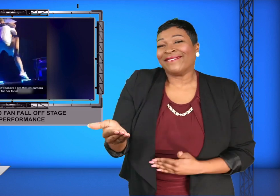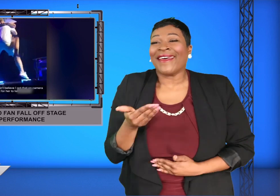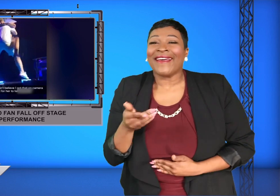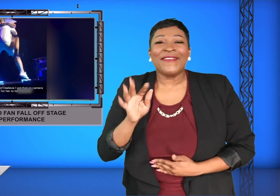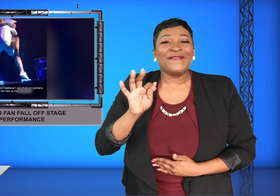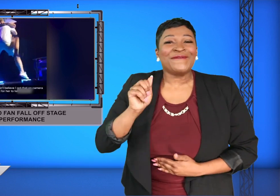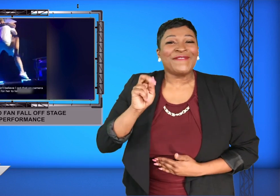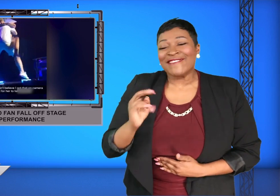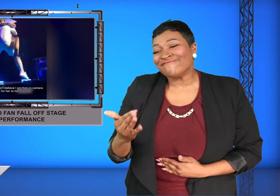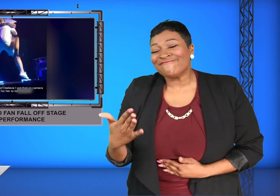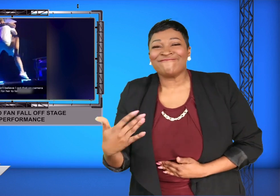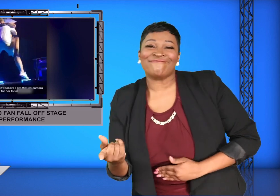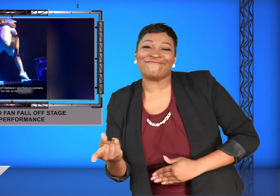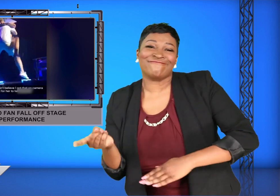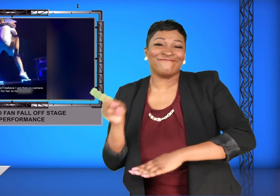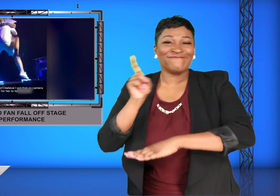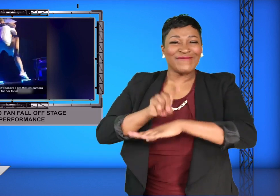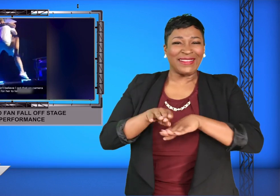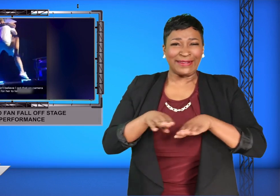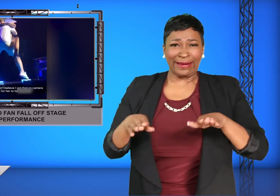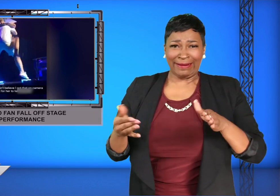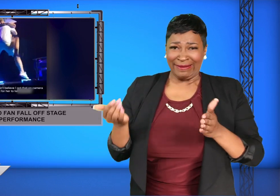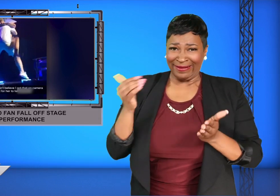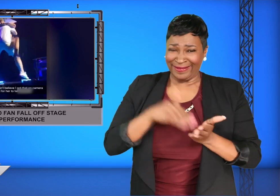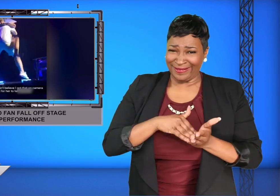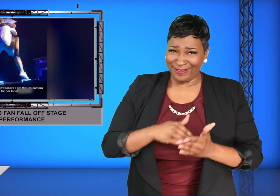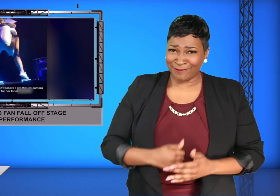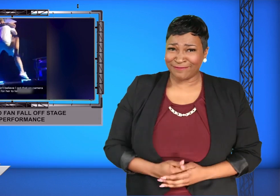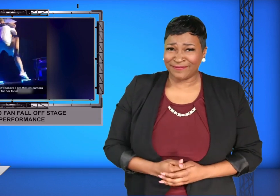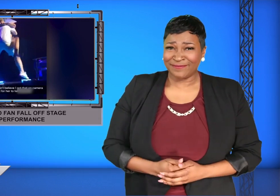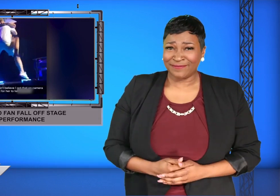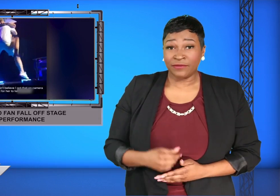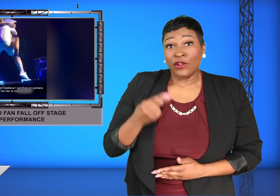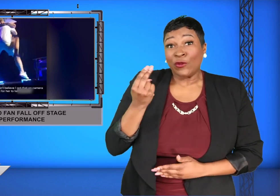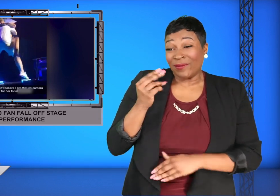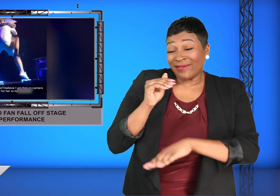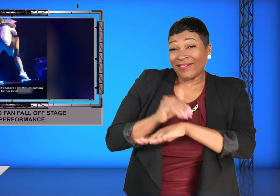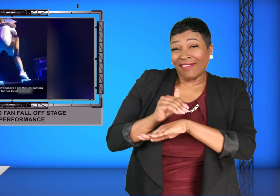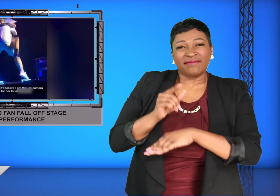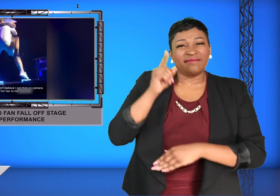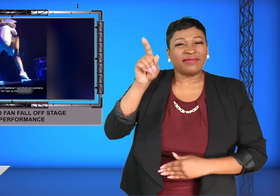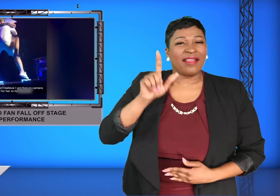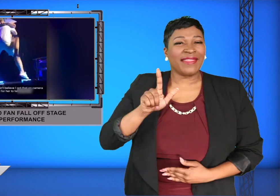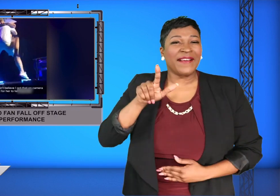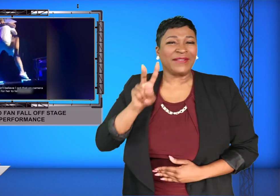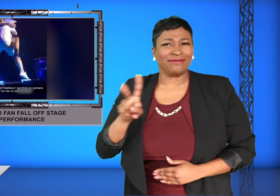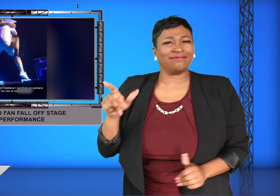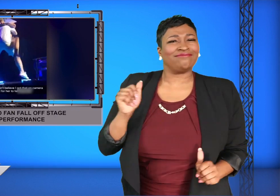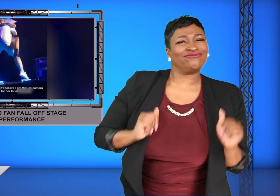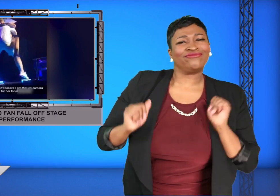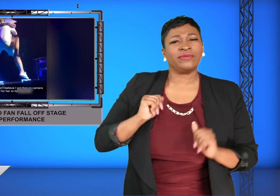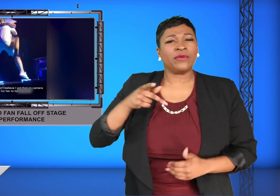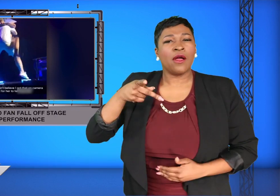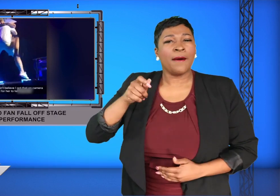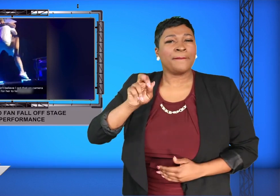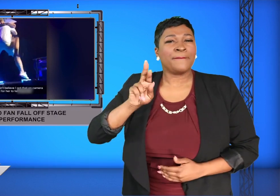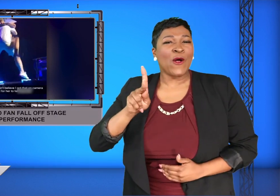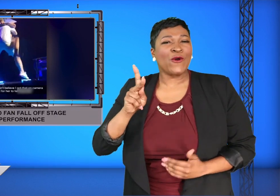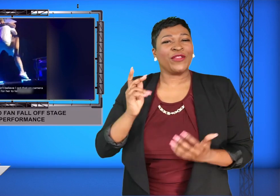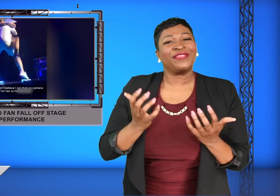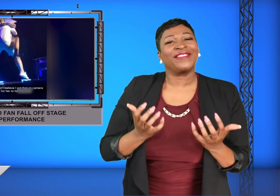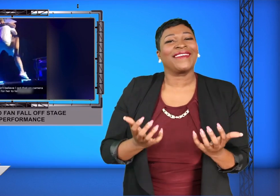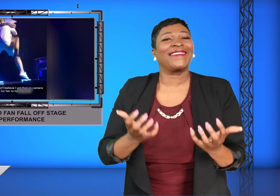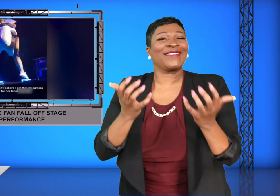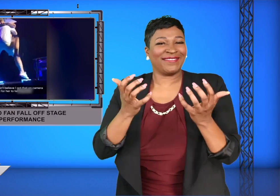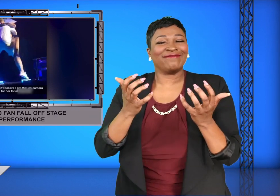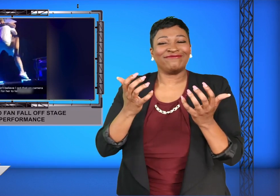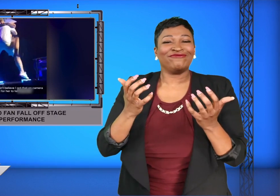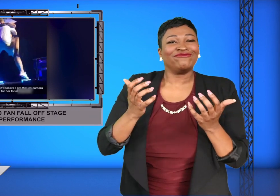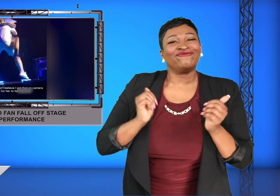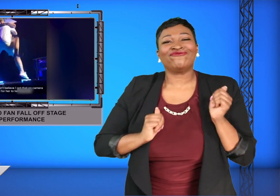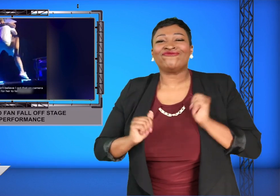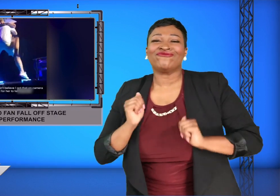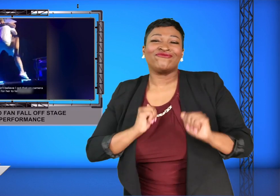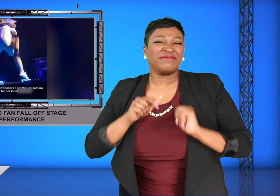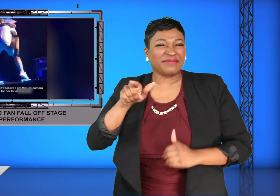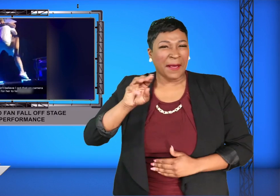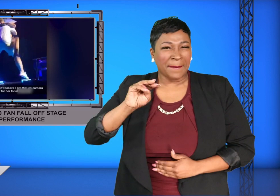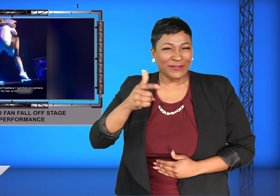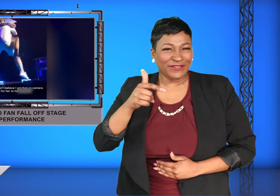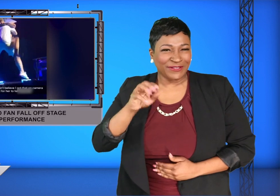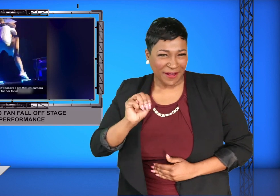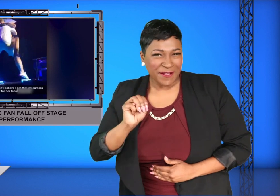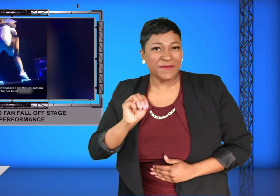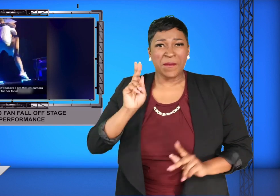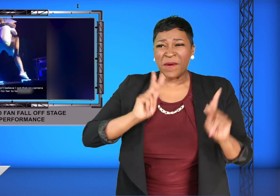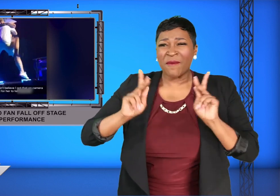The performer fell off stage Thursday night in Las Vegas after inviting an audience member